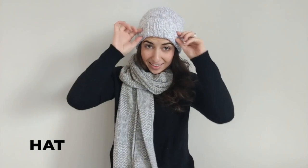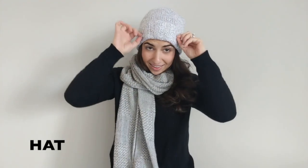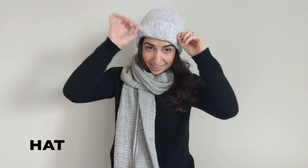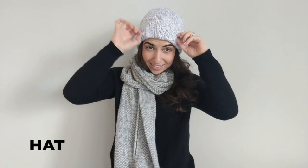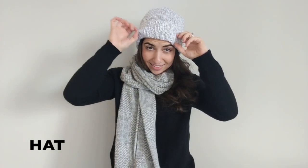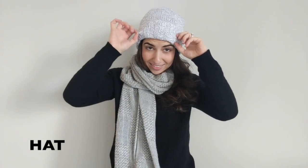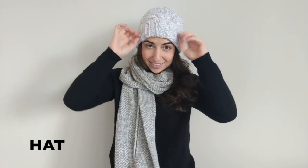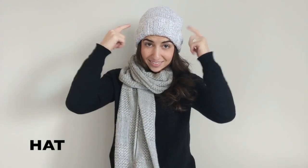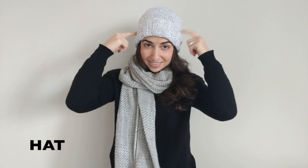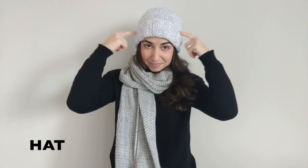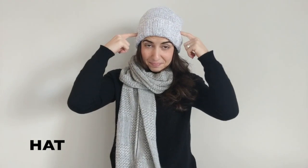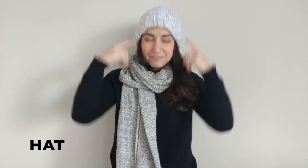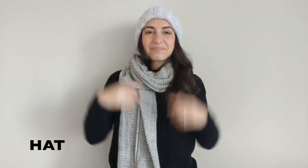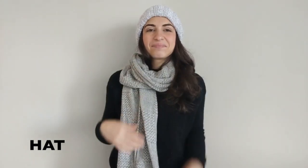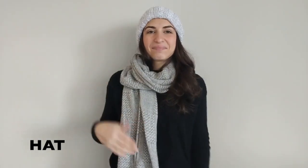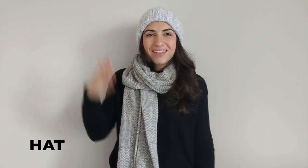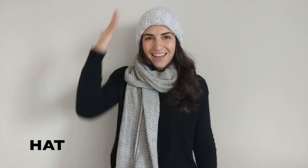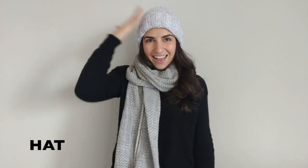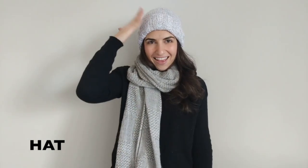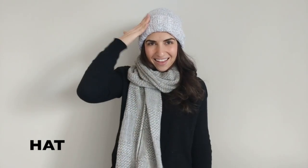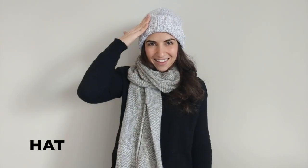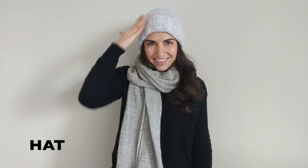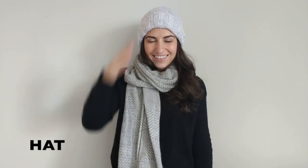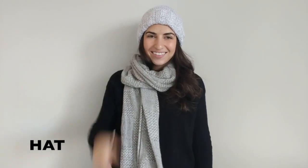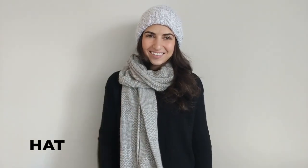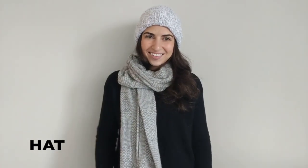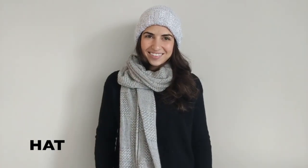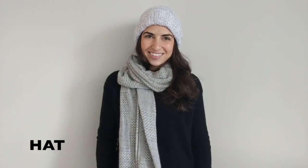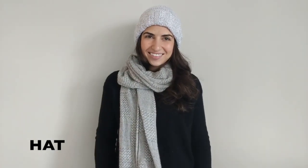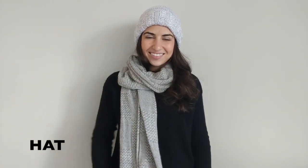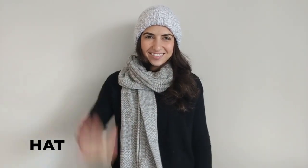This is a HAT.